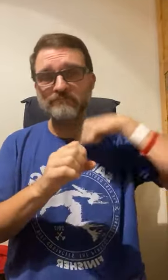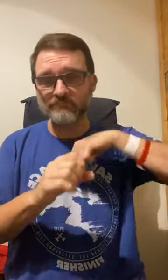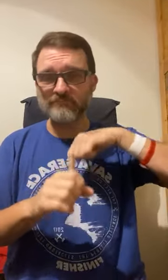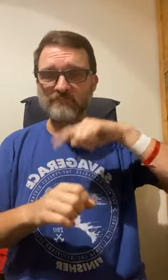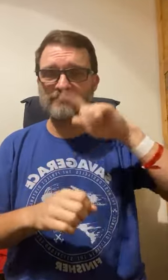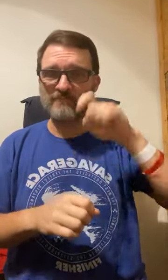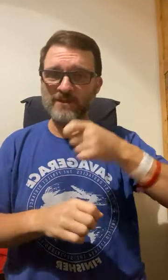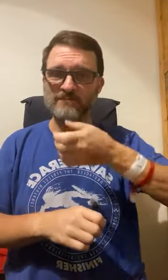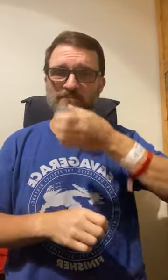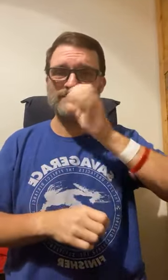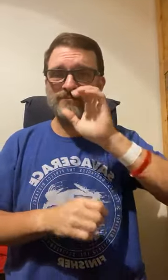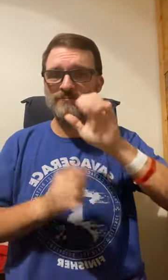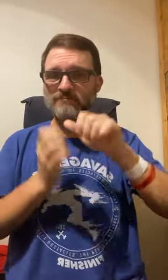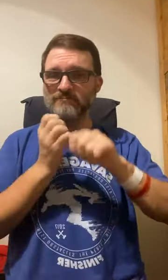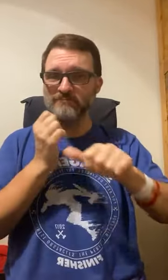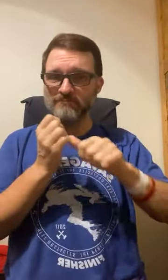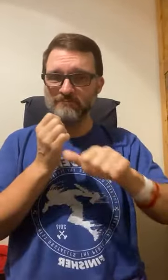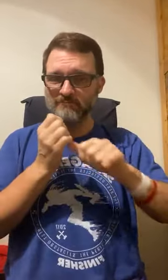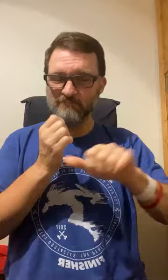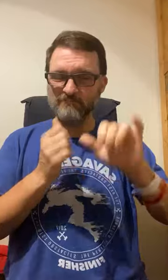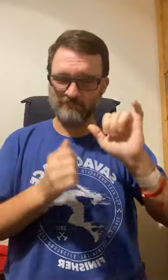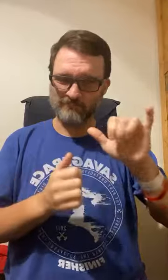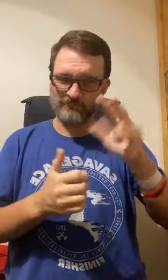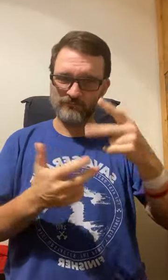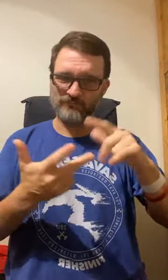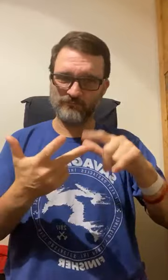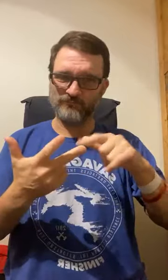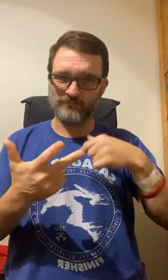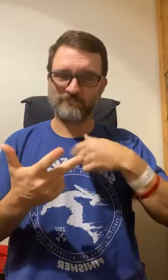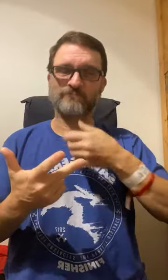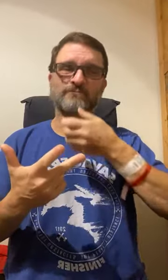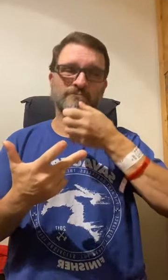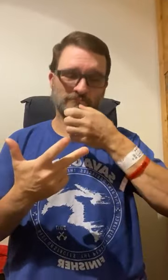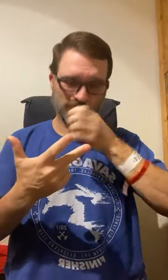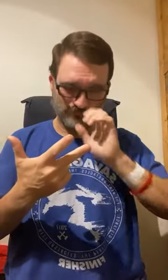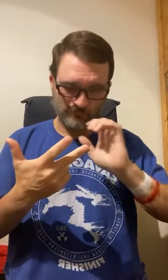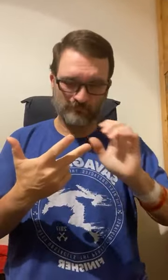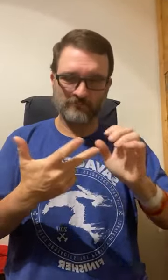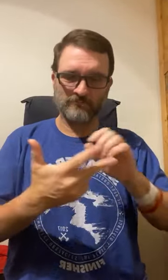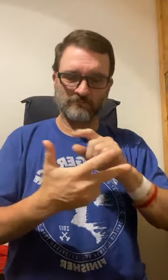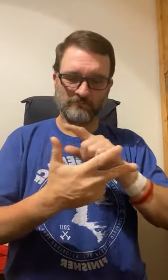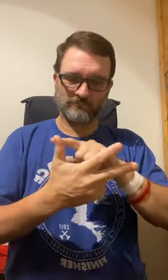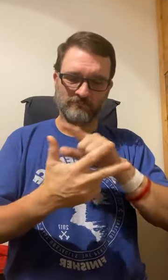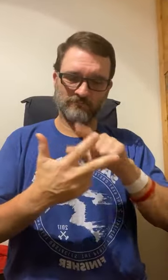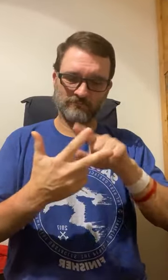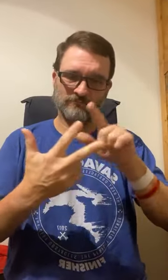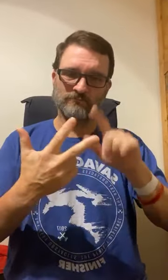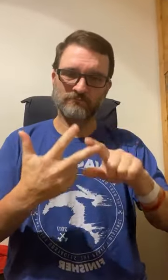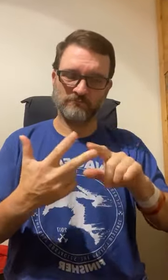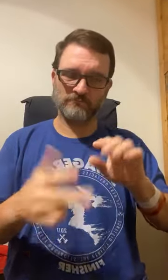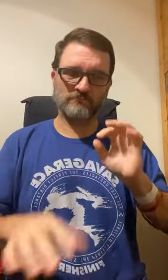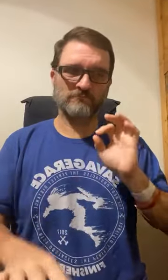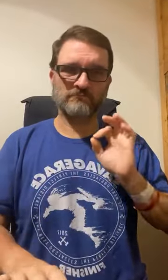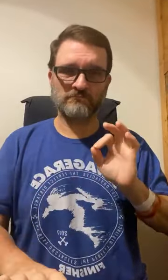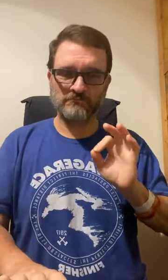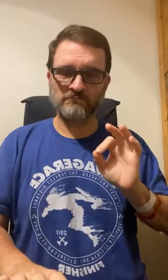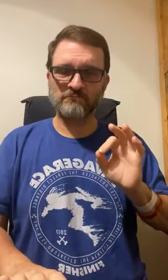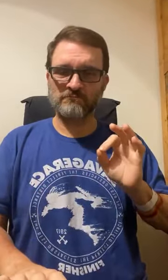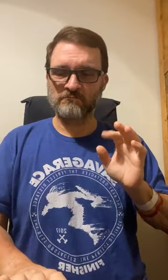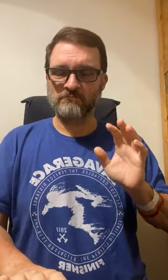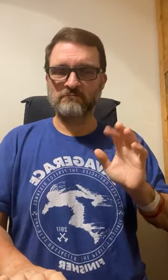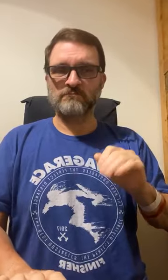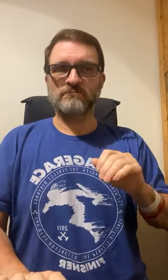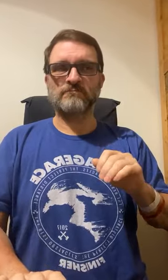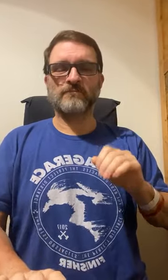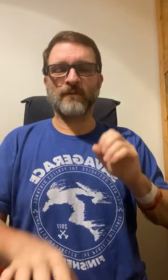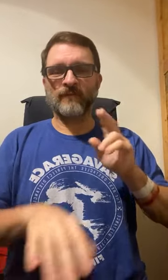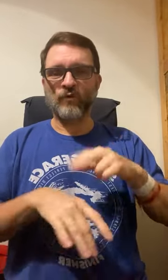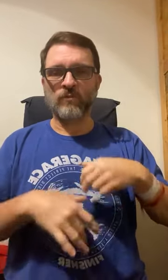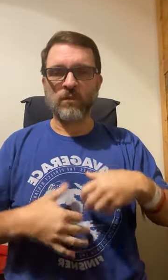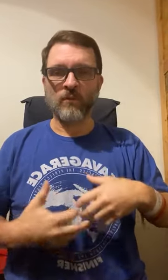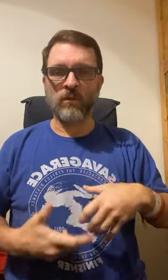Or inserting from mouth. You must drink all that